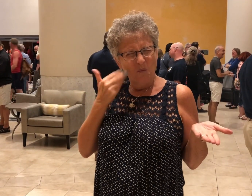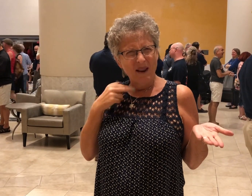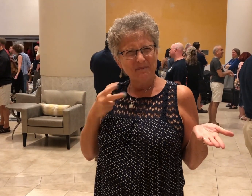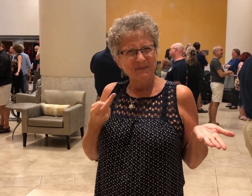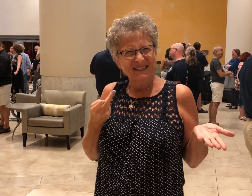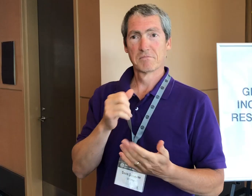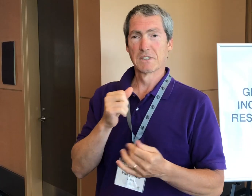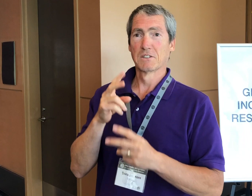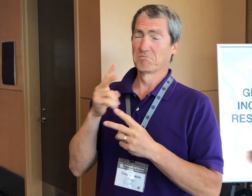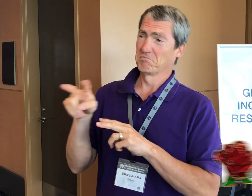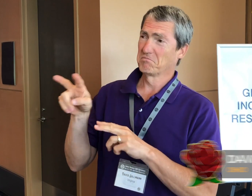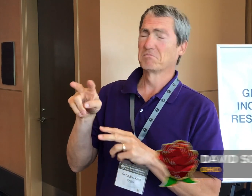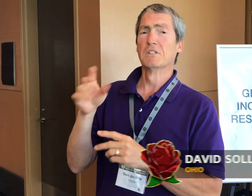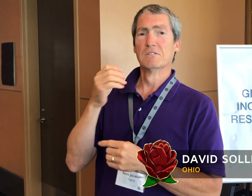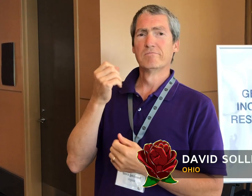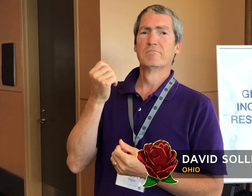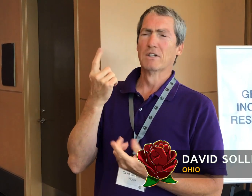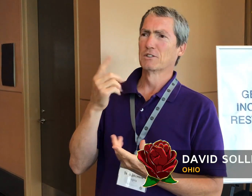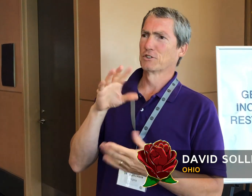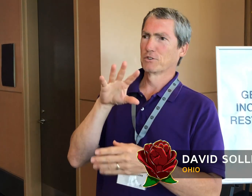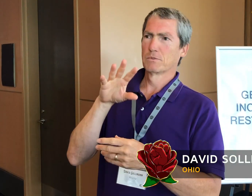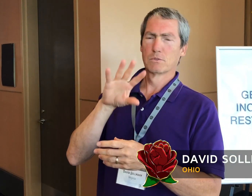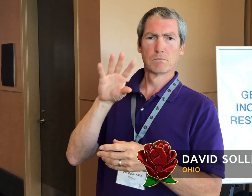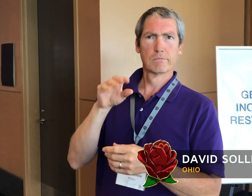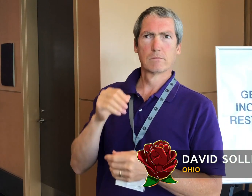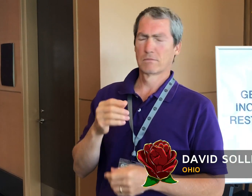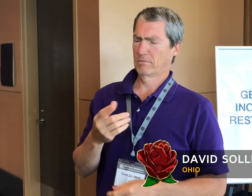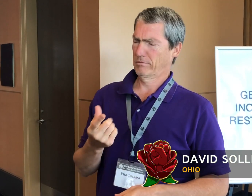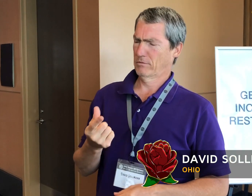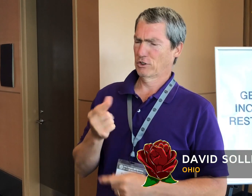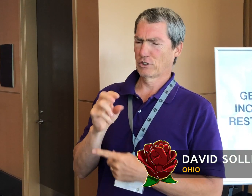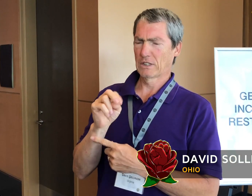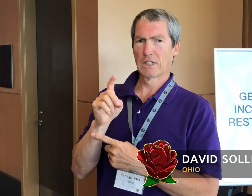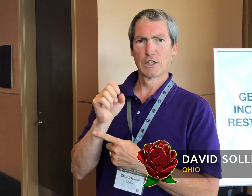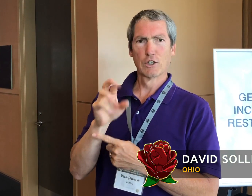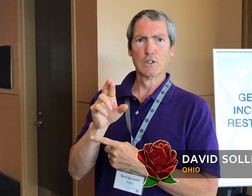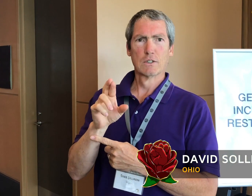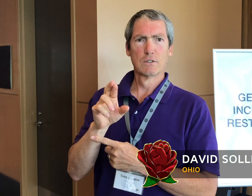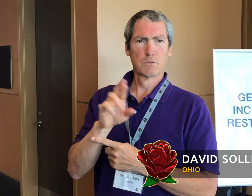you know what I mean? I understand the purpose of gender inclusive restrooms.